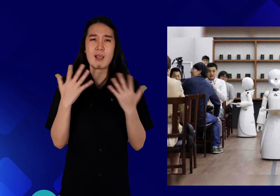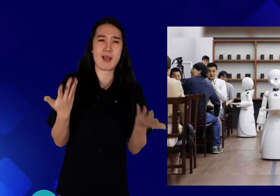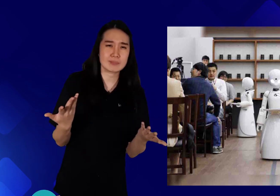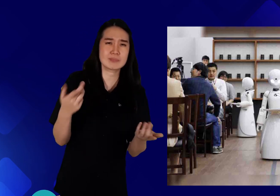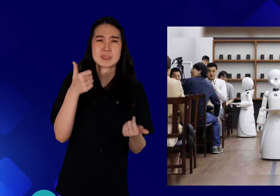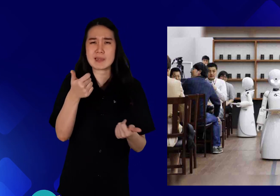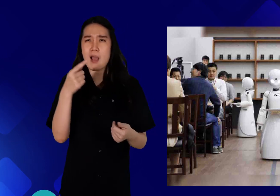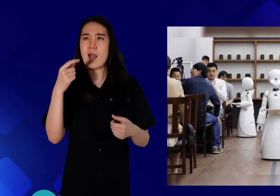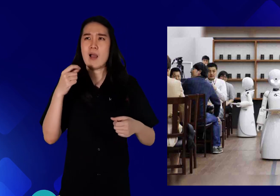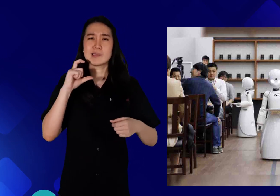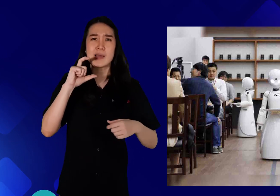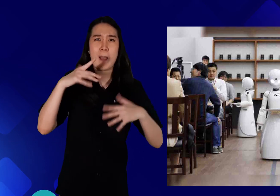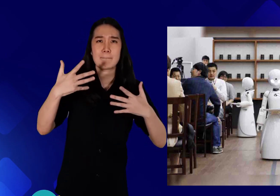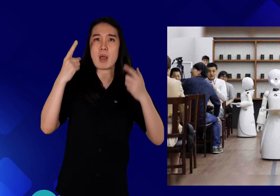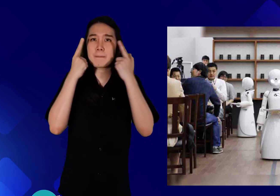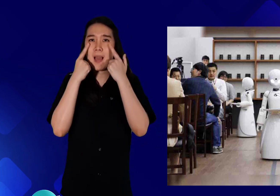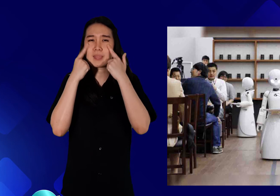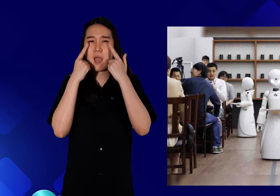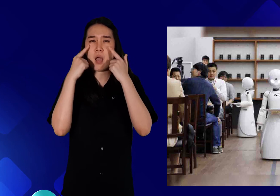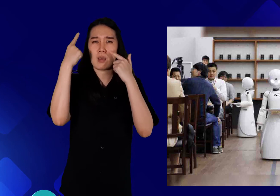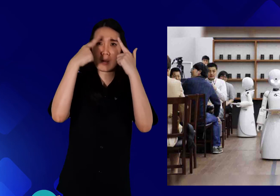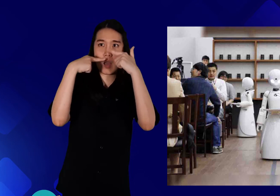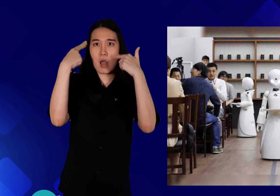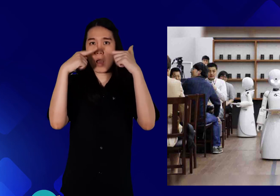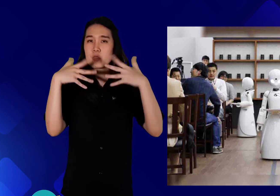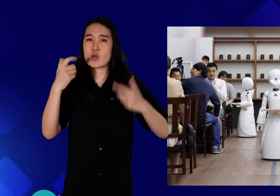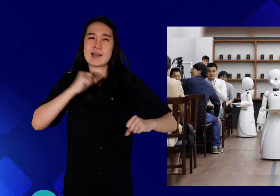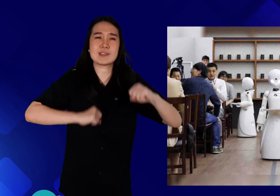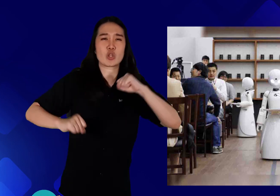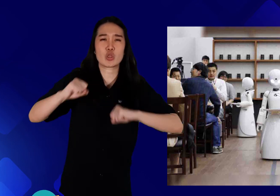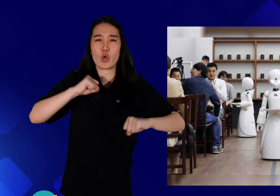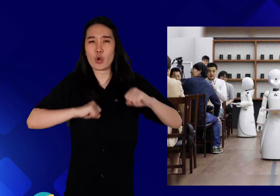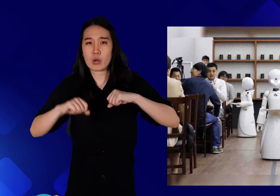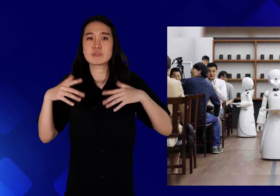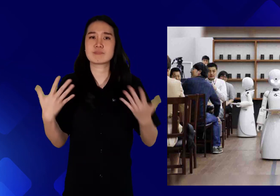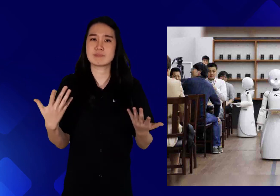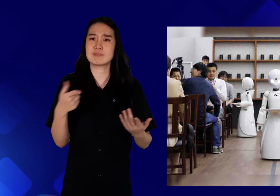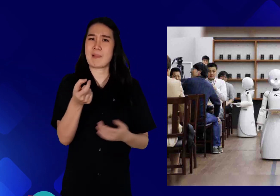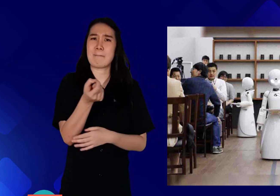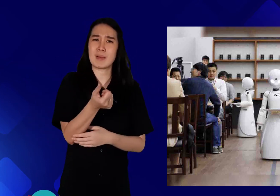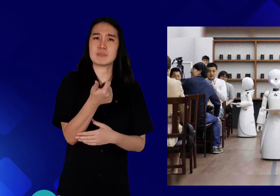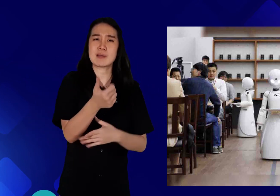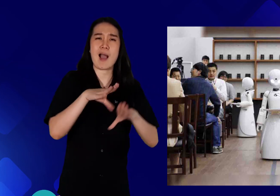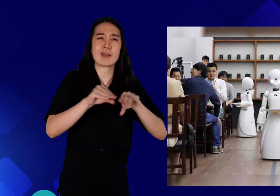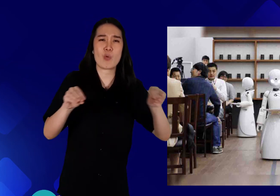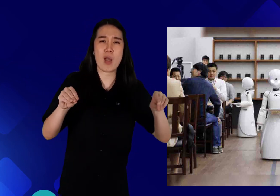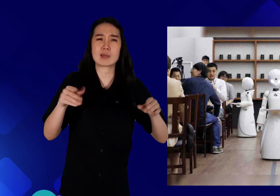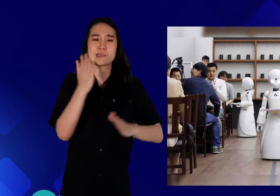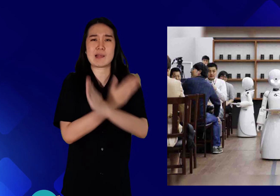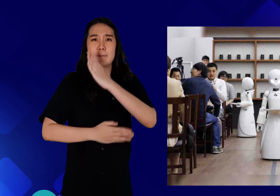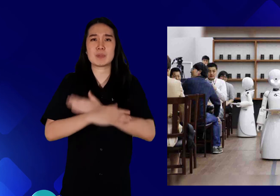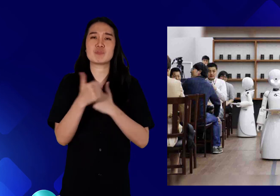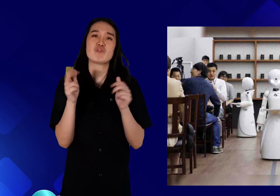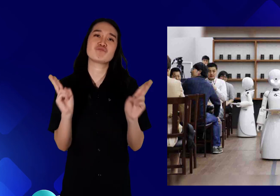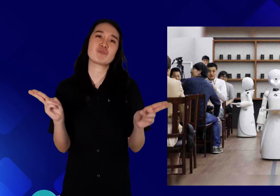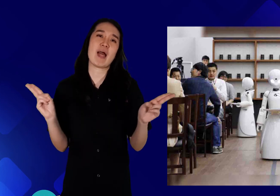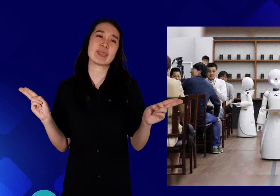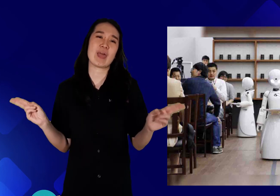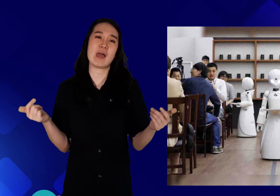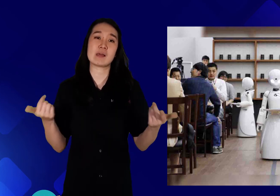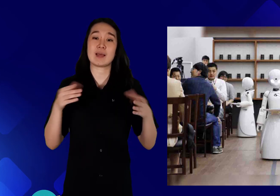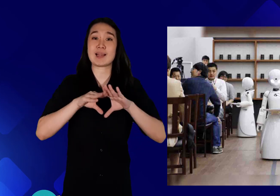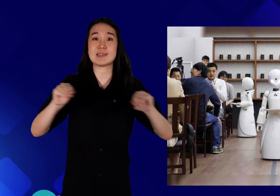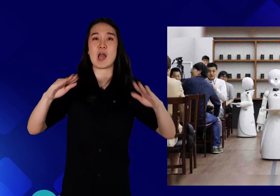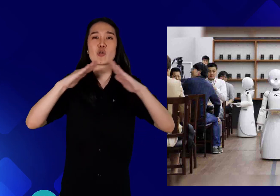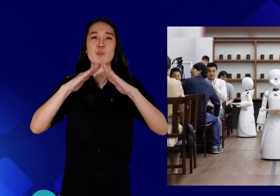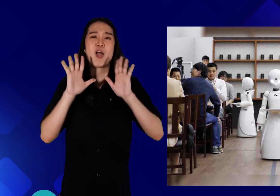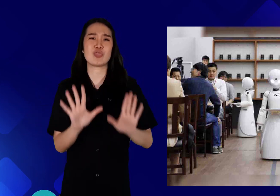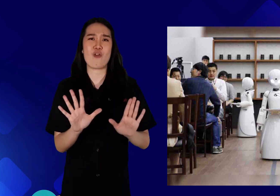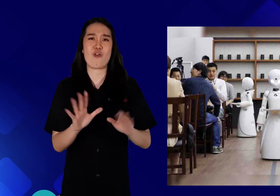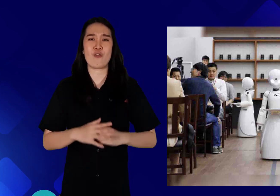it makes it easier for disabled employees can relax and work from home.